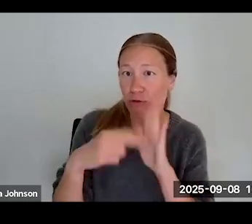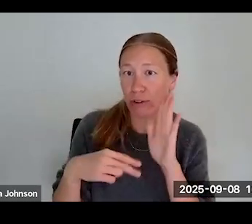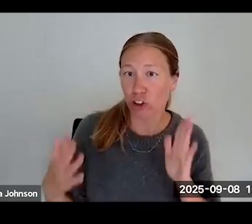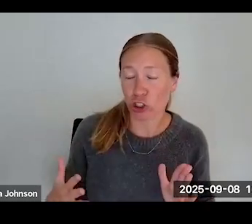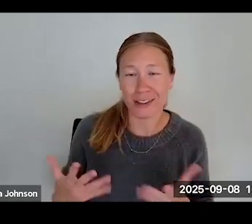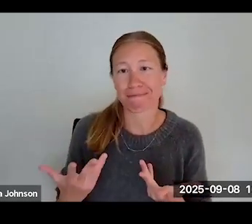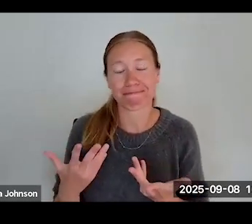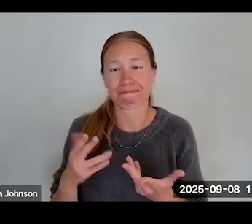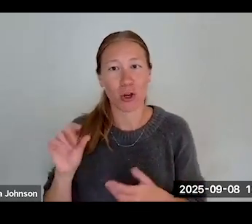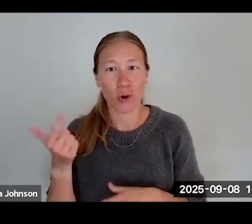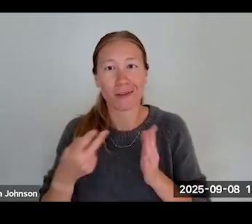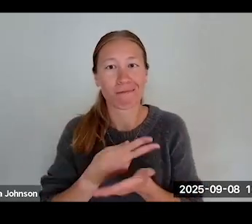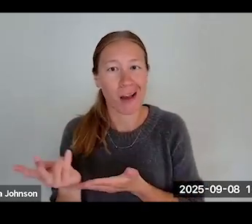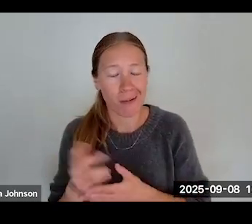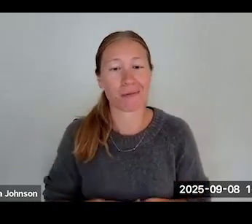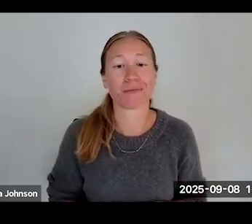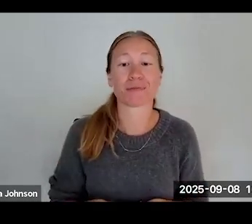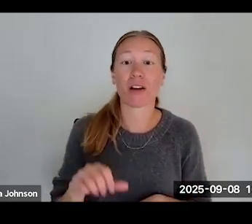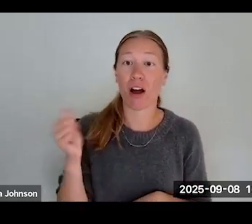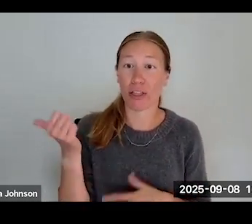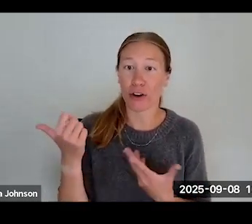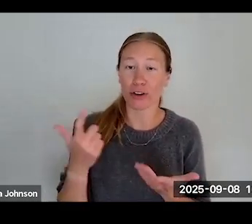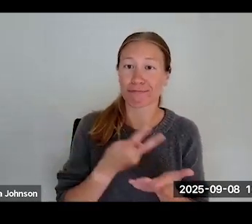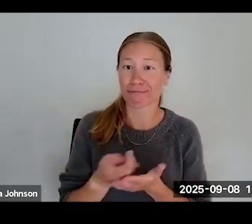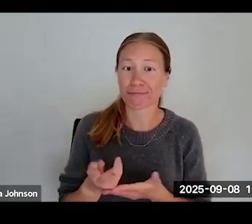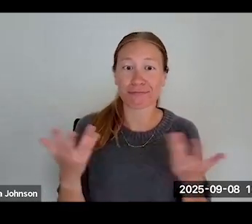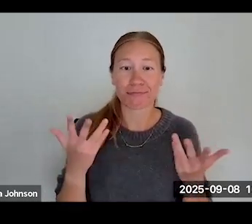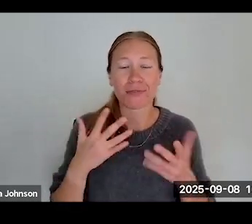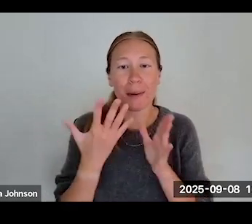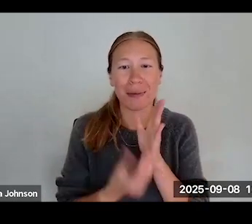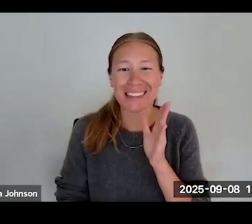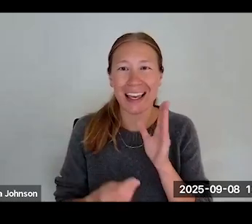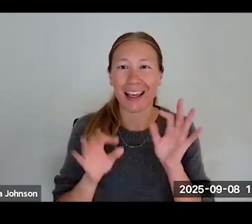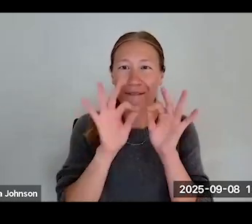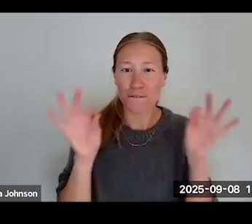Two additional ones we saw were around missing form input labels and empty buttons.